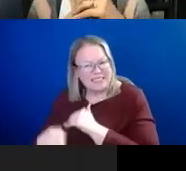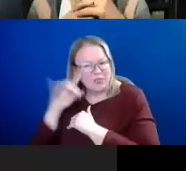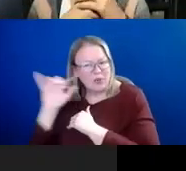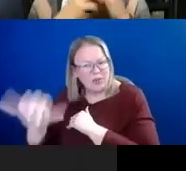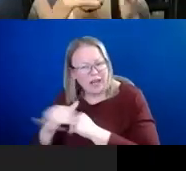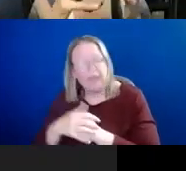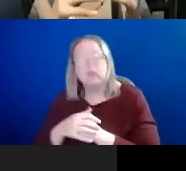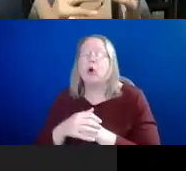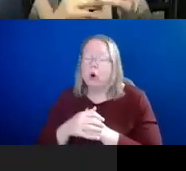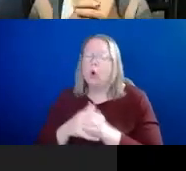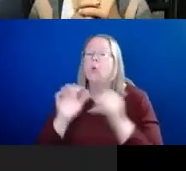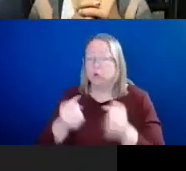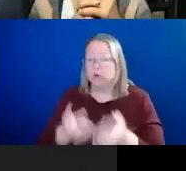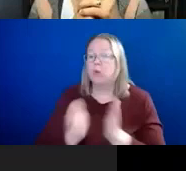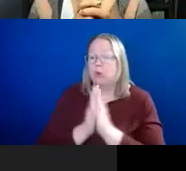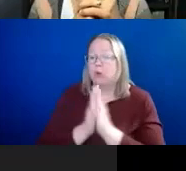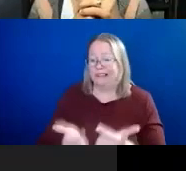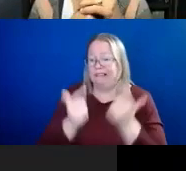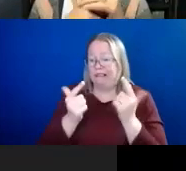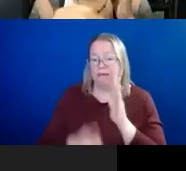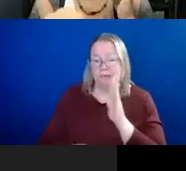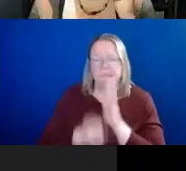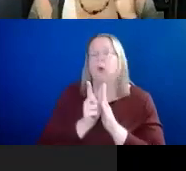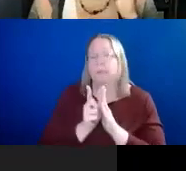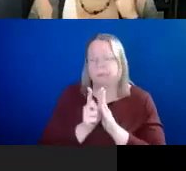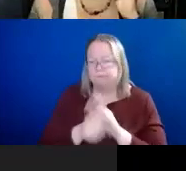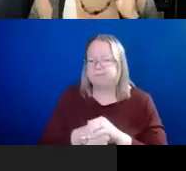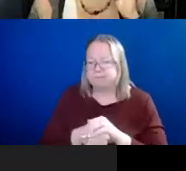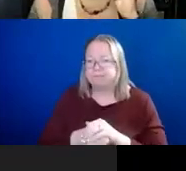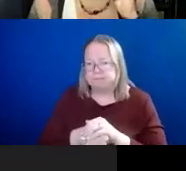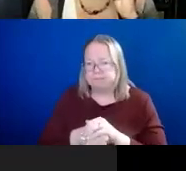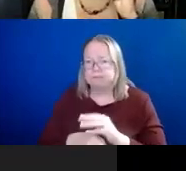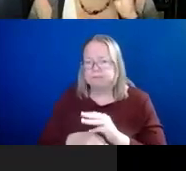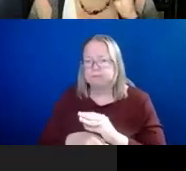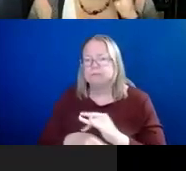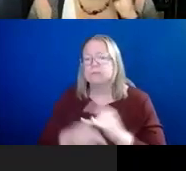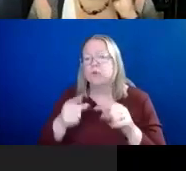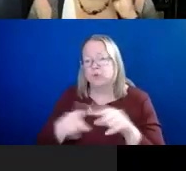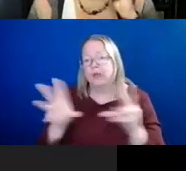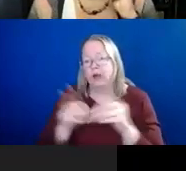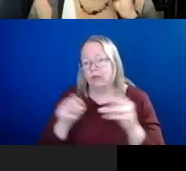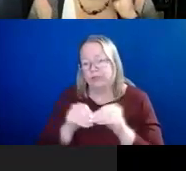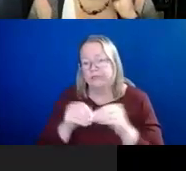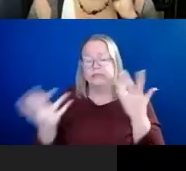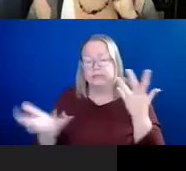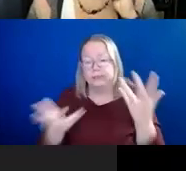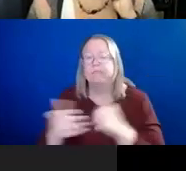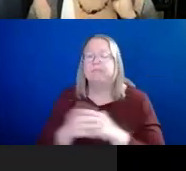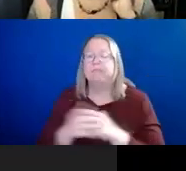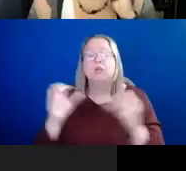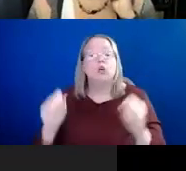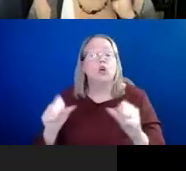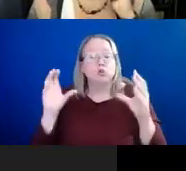can be requested live at the conference. 13:30:55 With that, I will